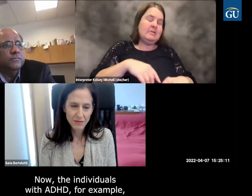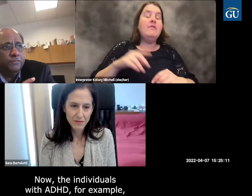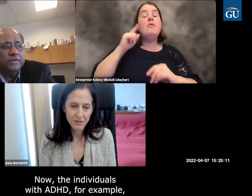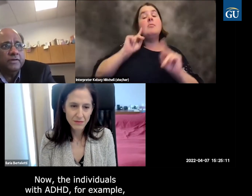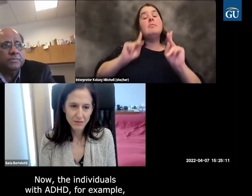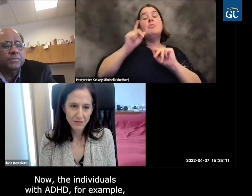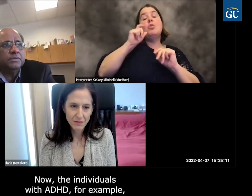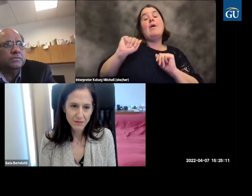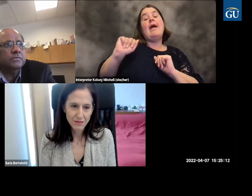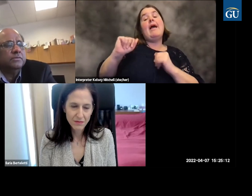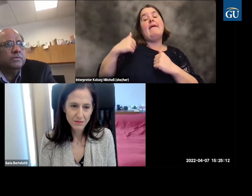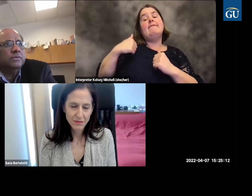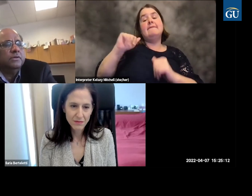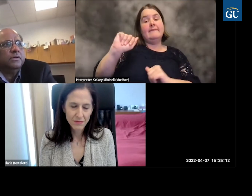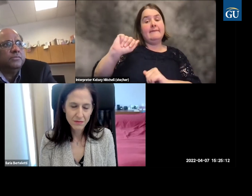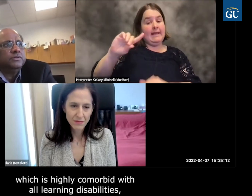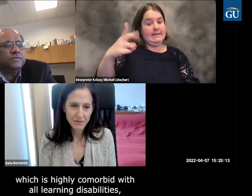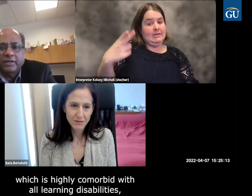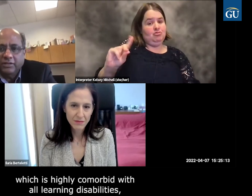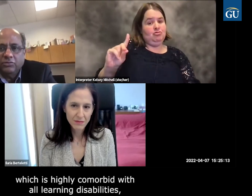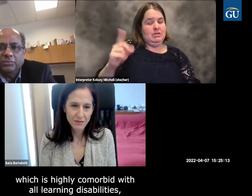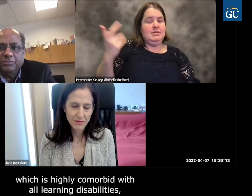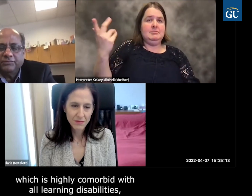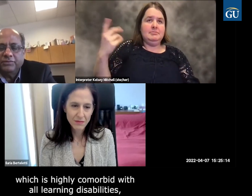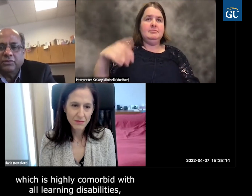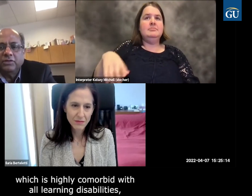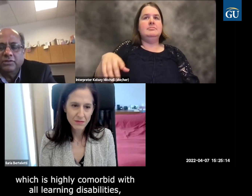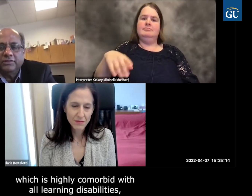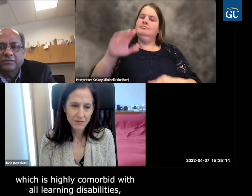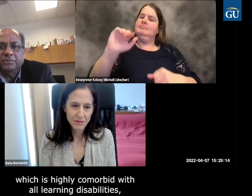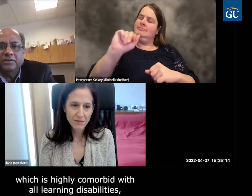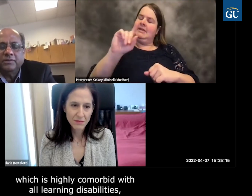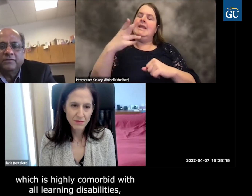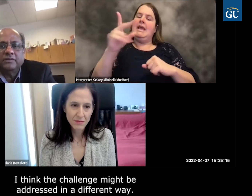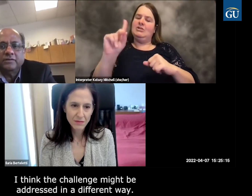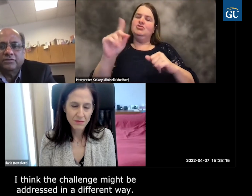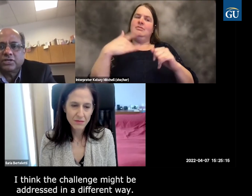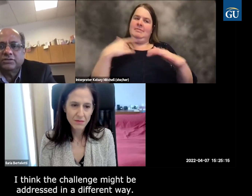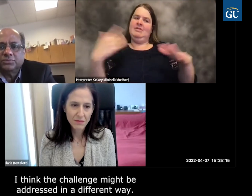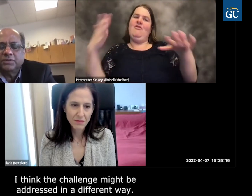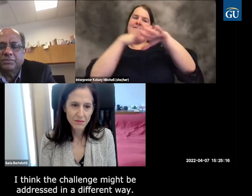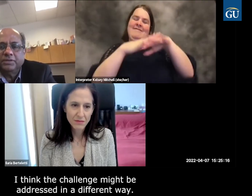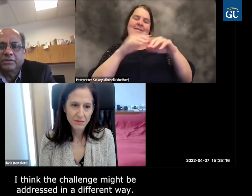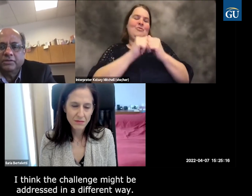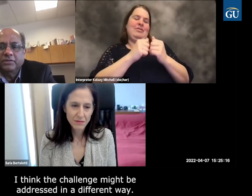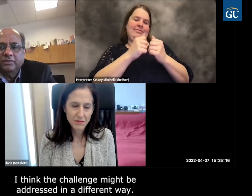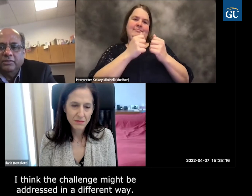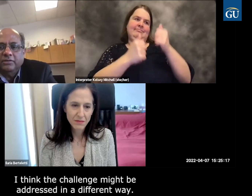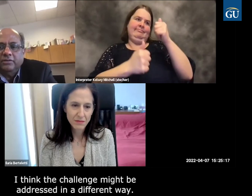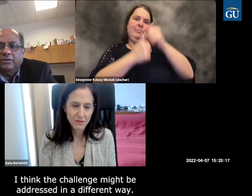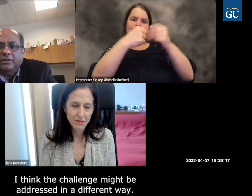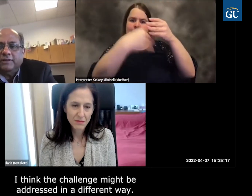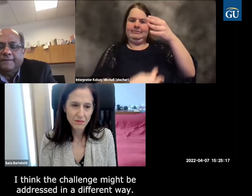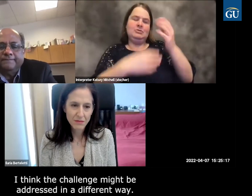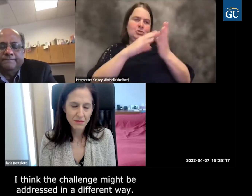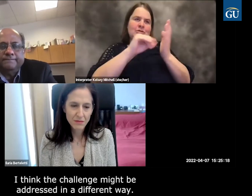for example which is highly co-morbid with all learning disabilities i think the challenge might be